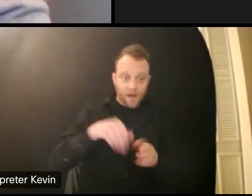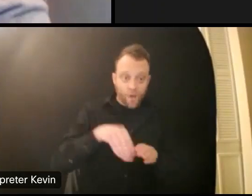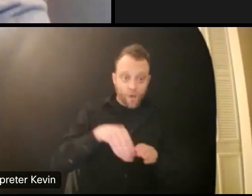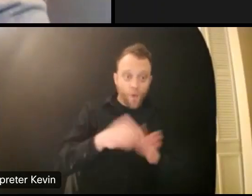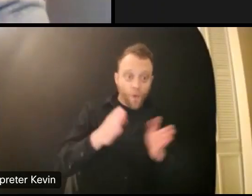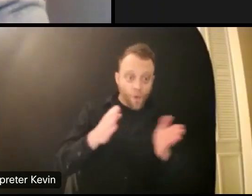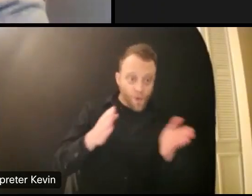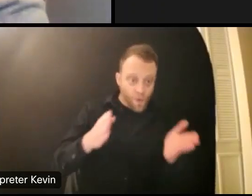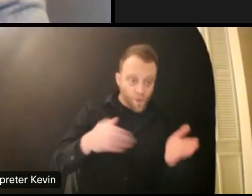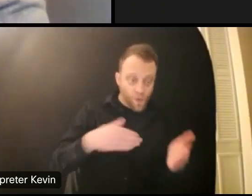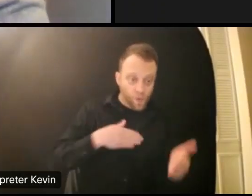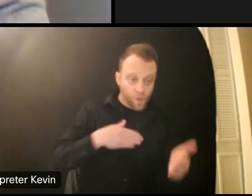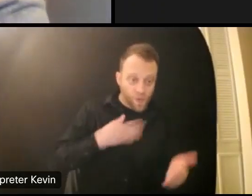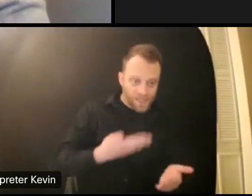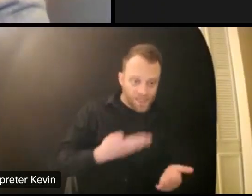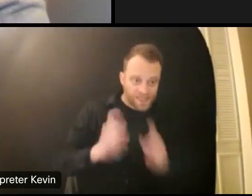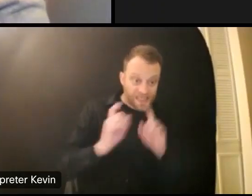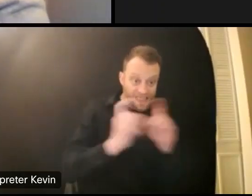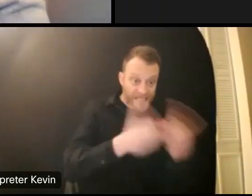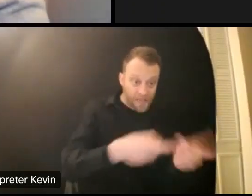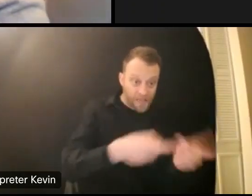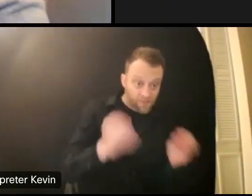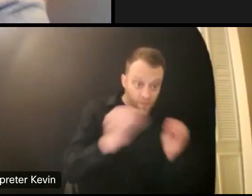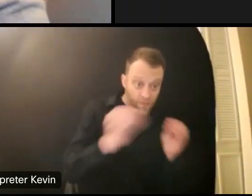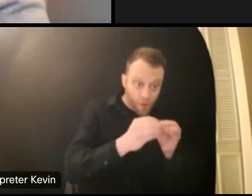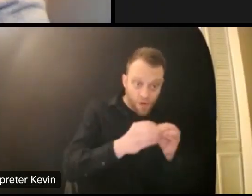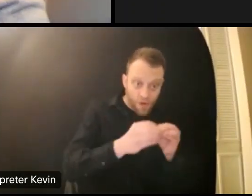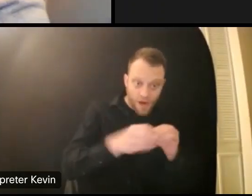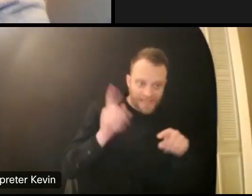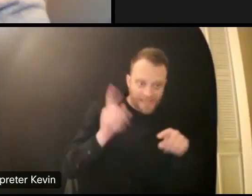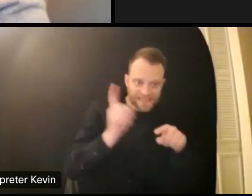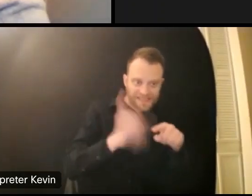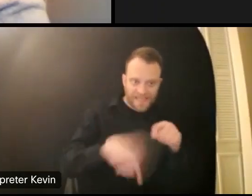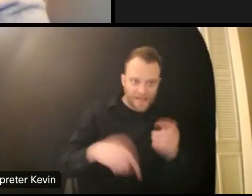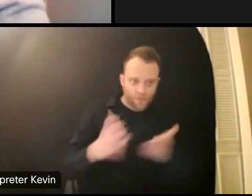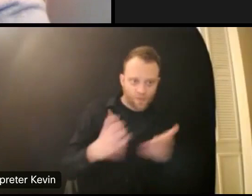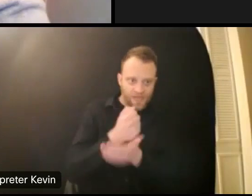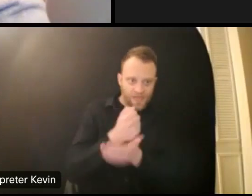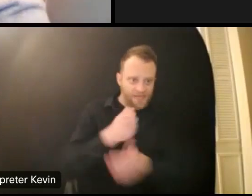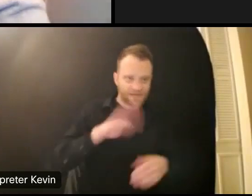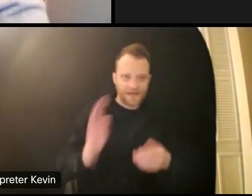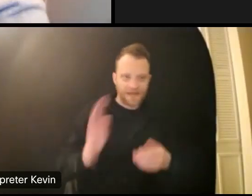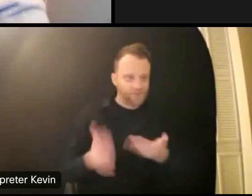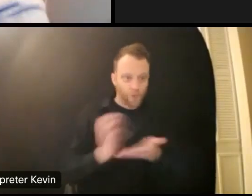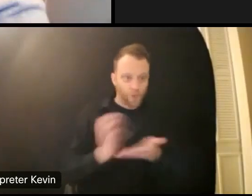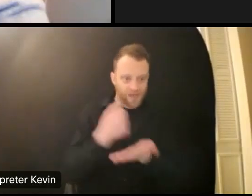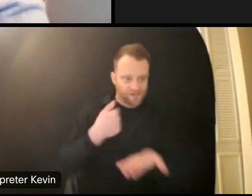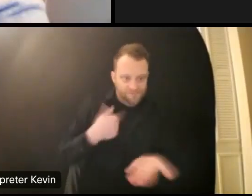that's, you know, for what it's worth transparency versus accountability and you know I'll always be